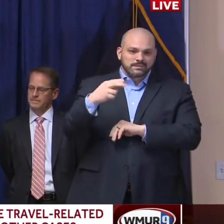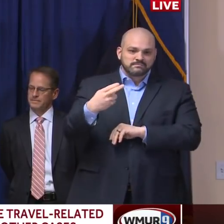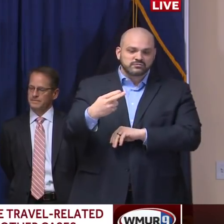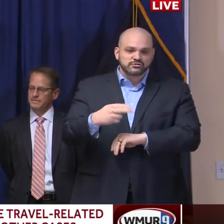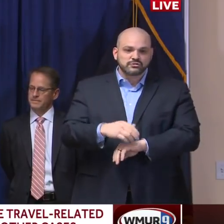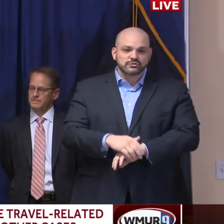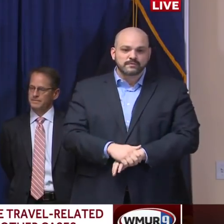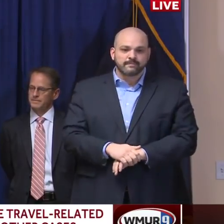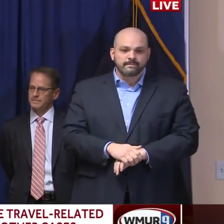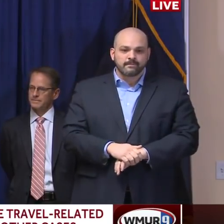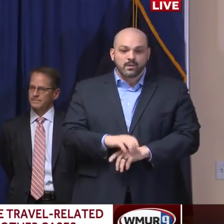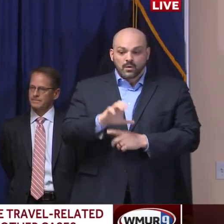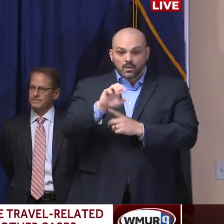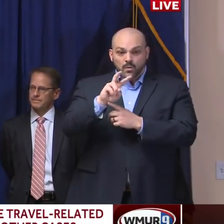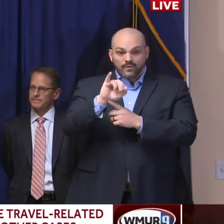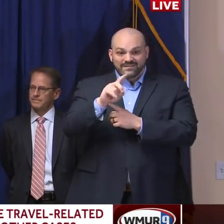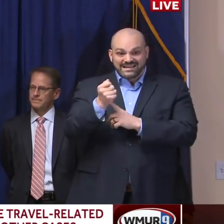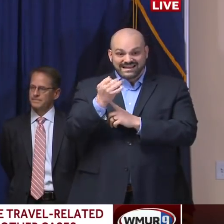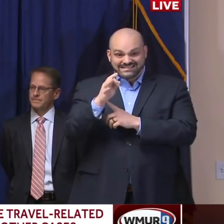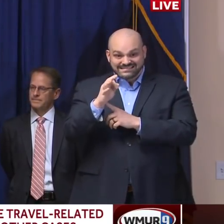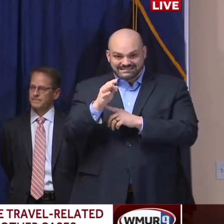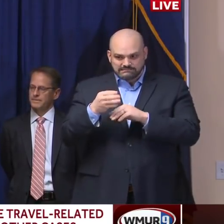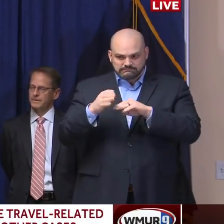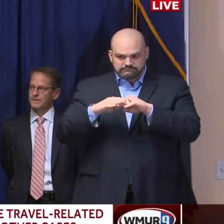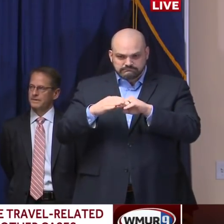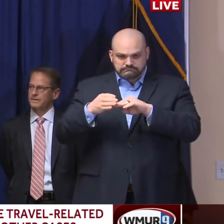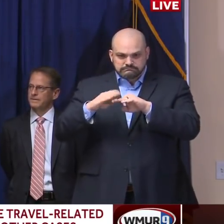INCLUDING THE 13 INDIVIDUALS IDENTIFIED IN NEW HAMPSHIRE.